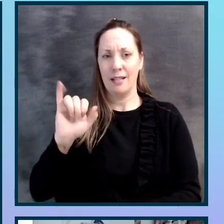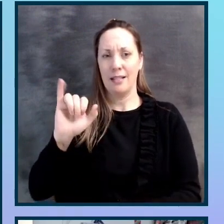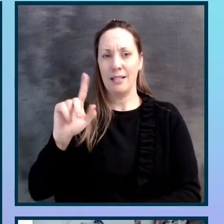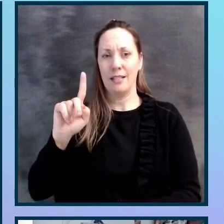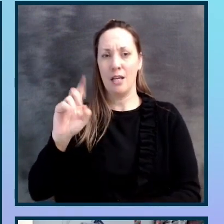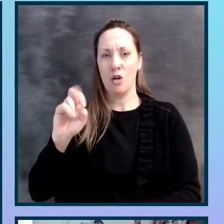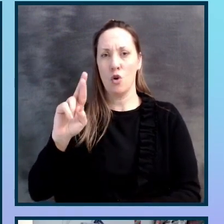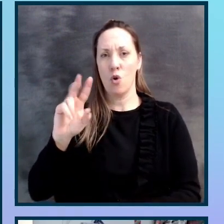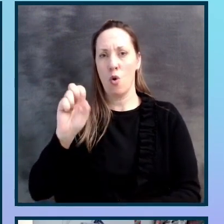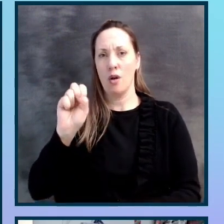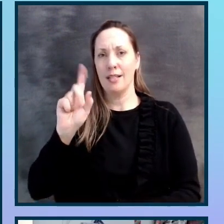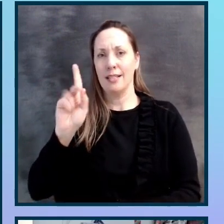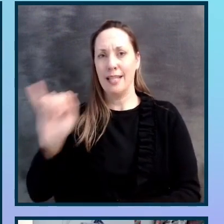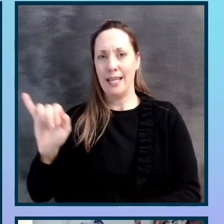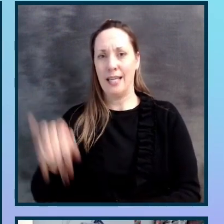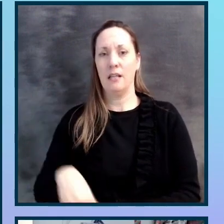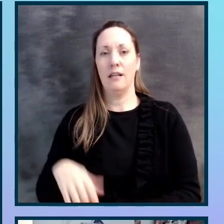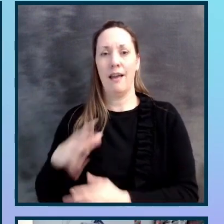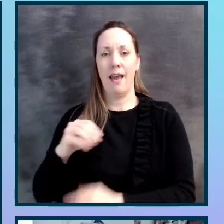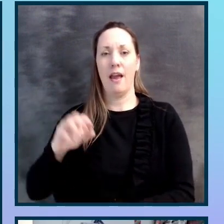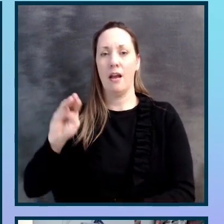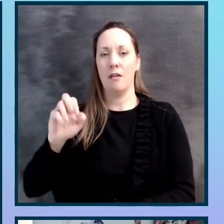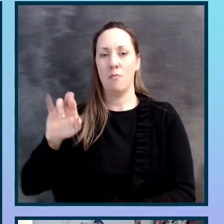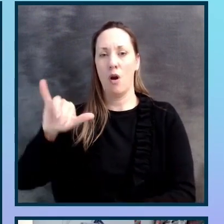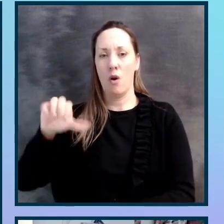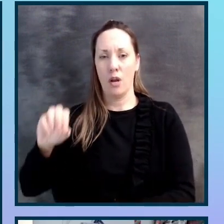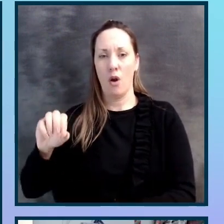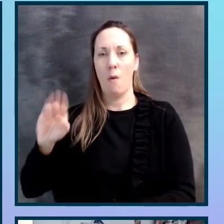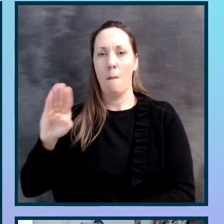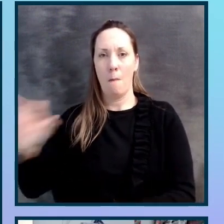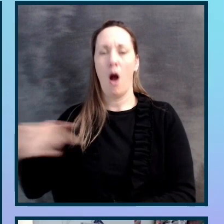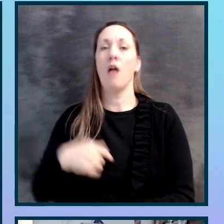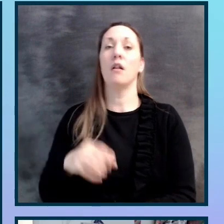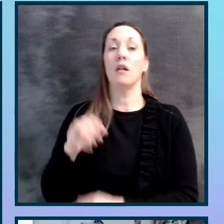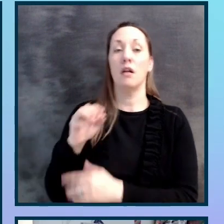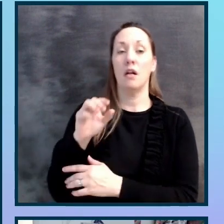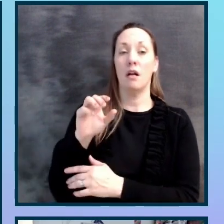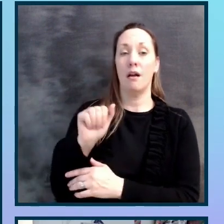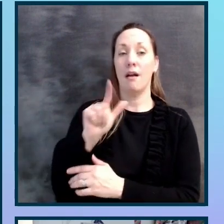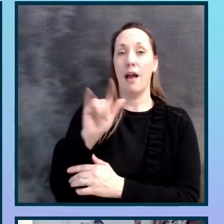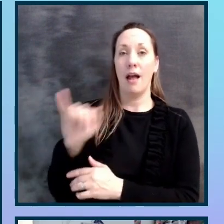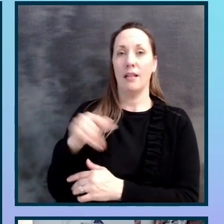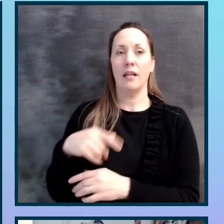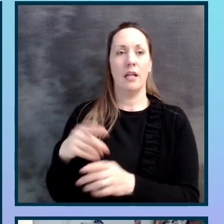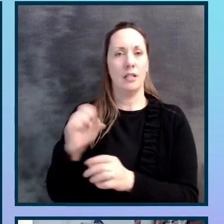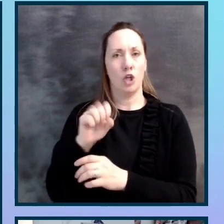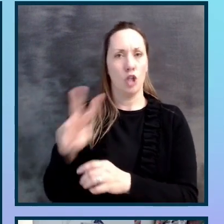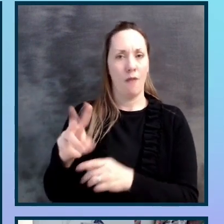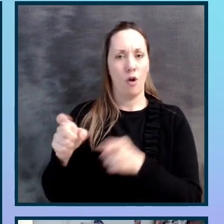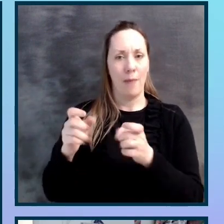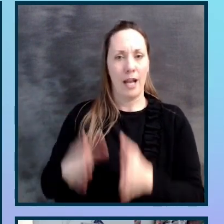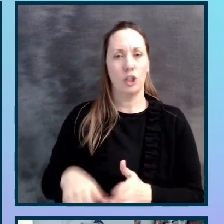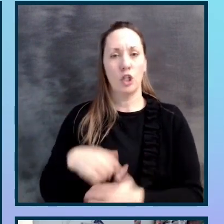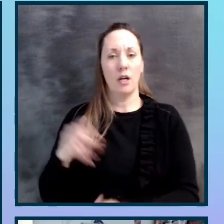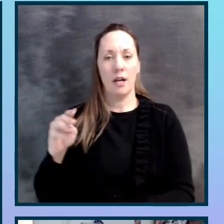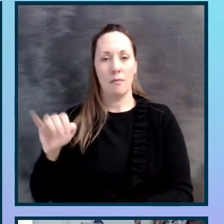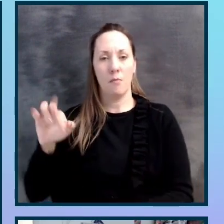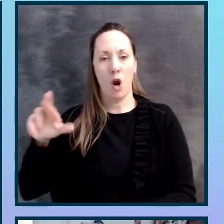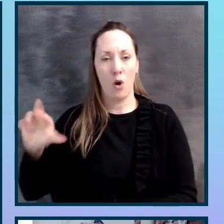Ali is a software engineer at Learning A-Z, and Mario is one of the senior members of our QA team. Just to help you out,